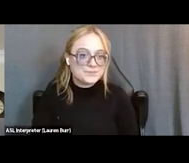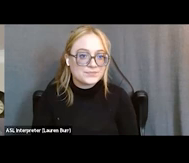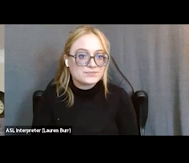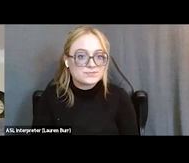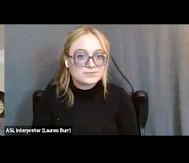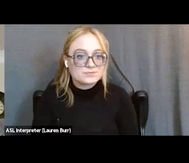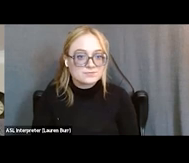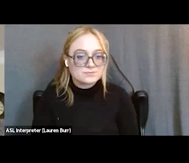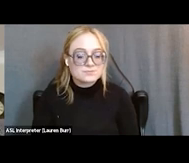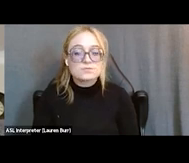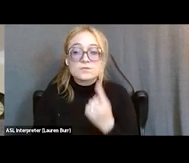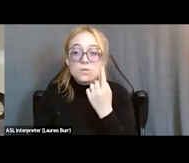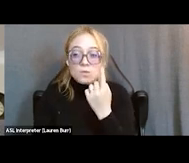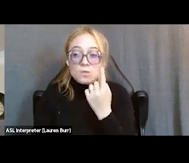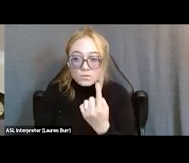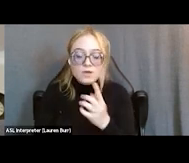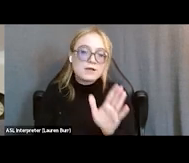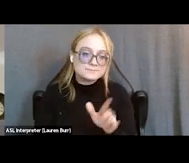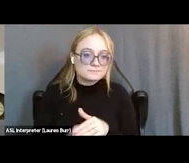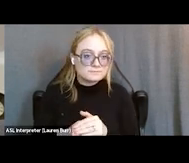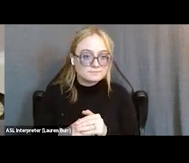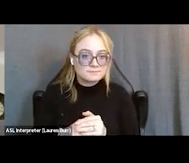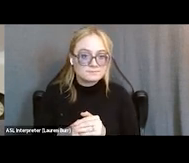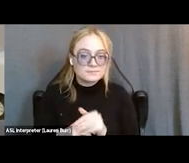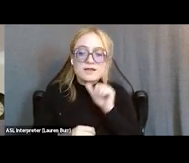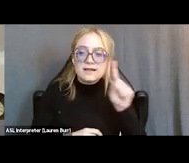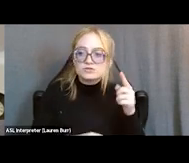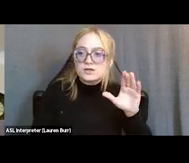The one of the beyond getting the barcoded cover sheet we can send you,